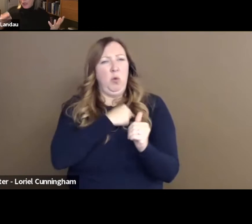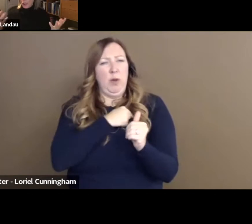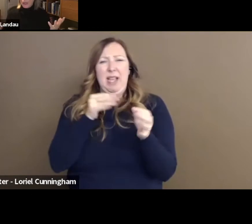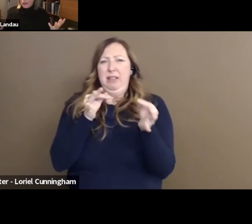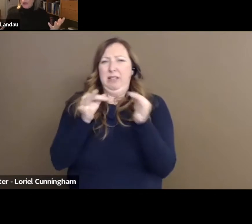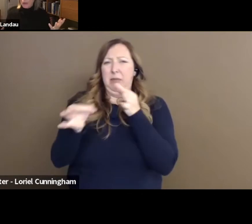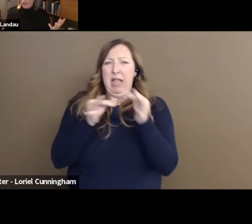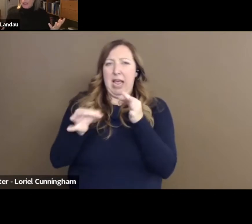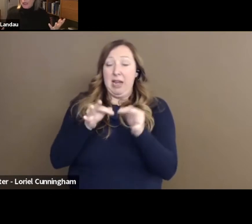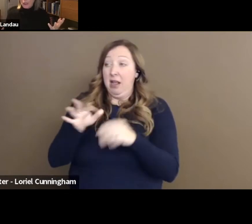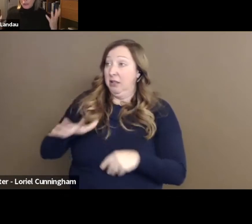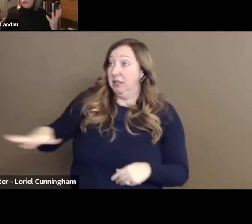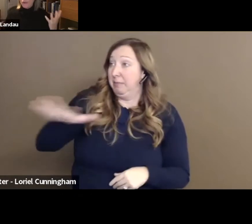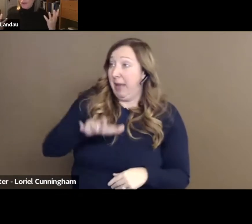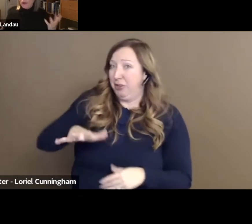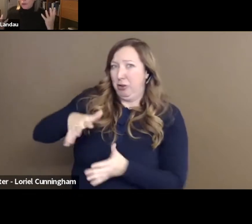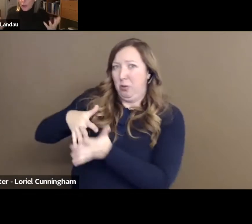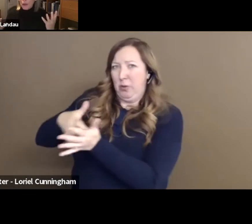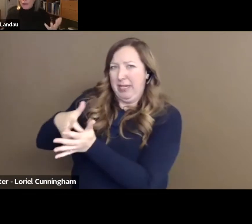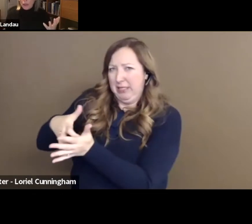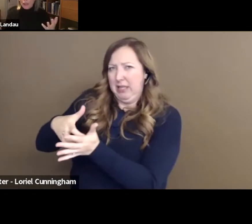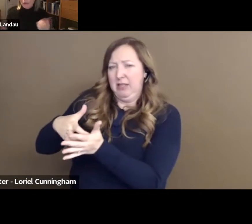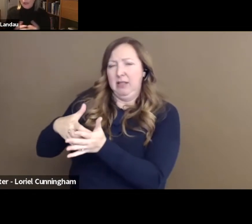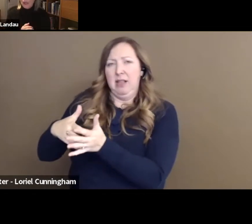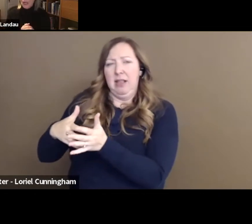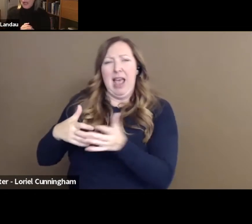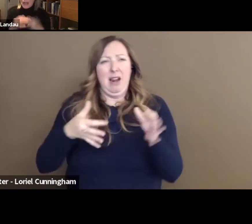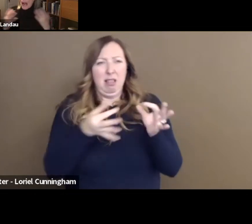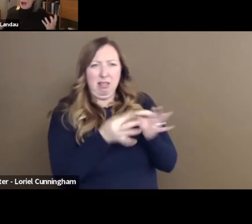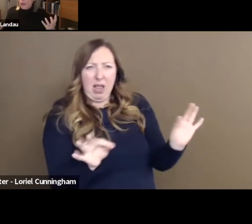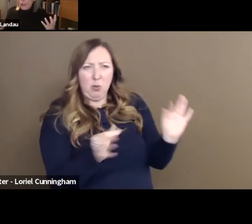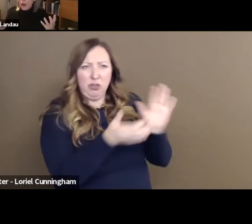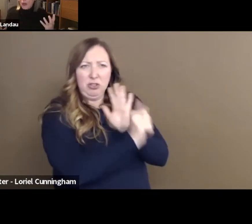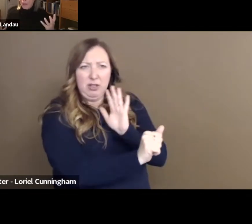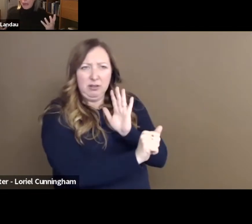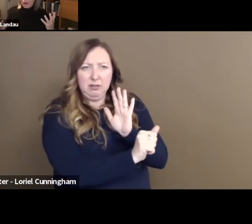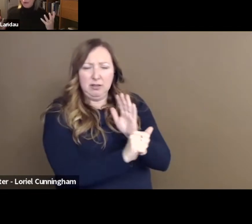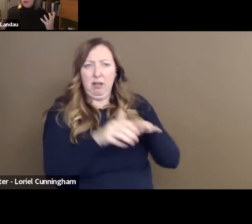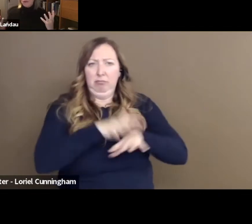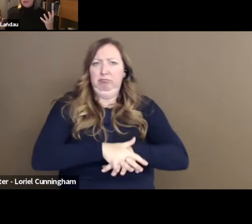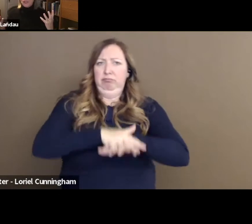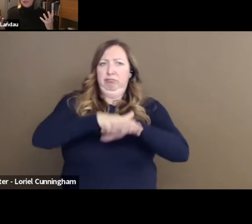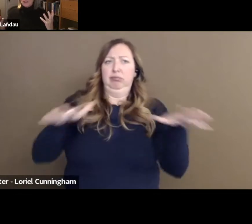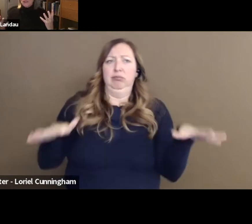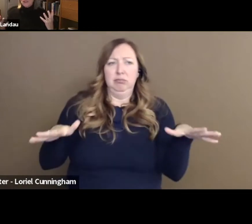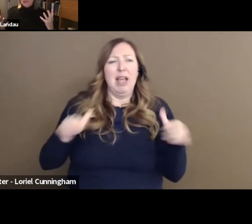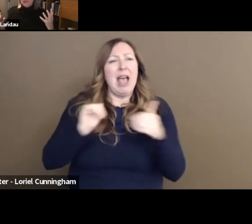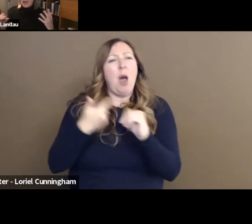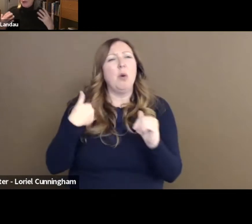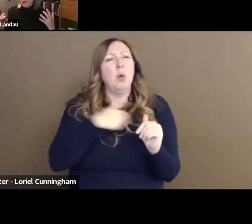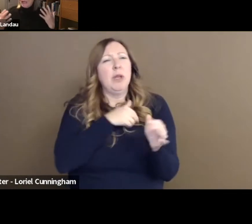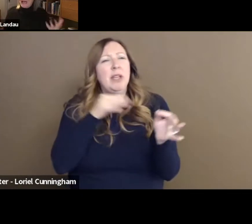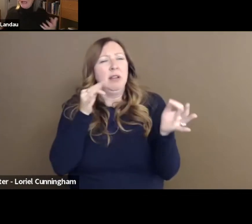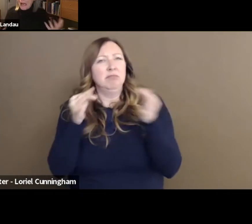spatial representations they look very very different and how do we talk about